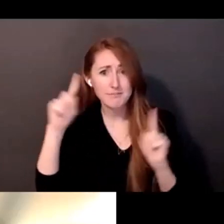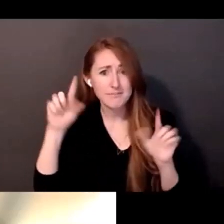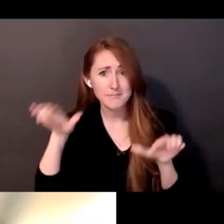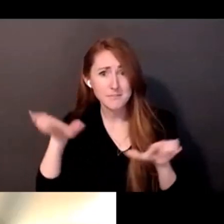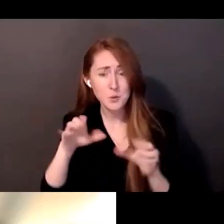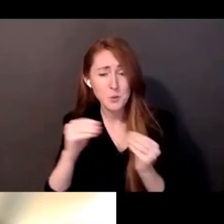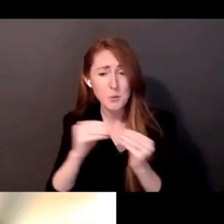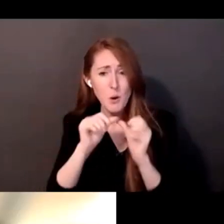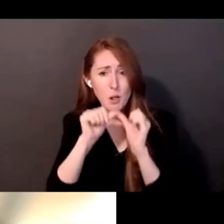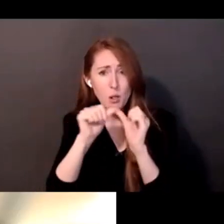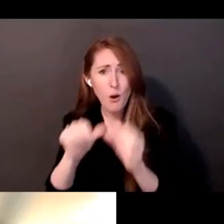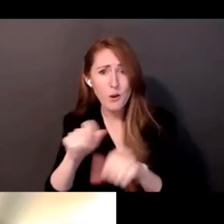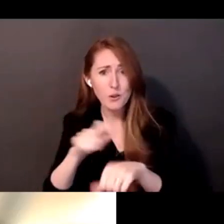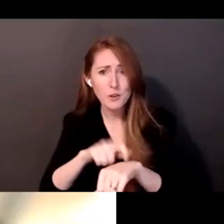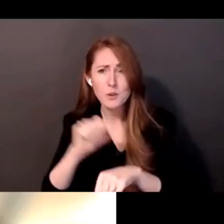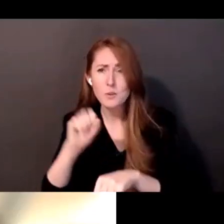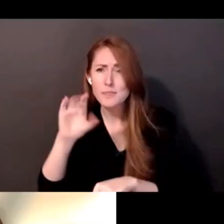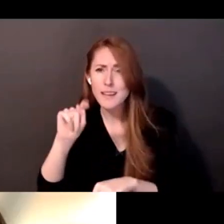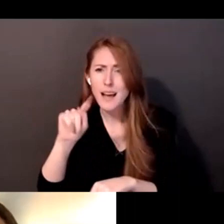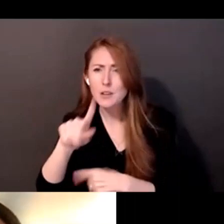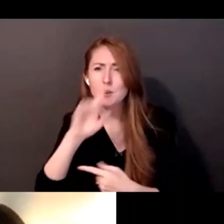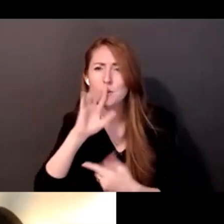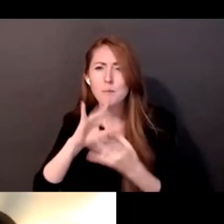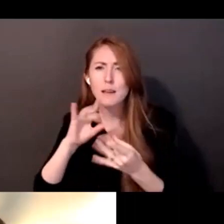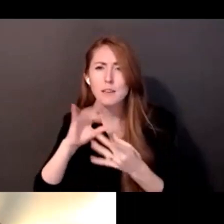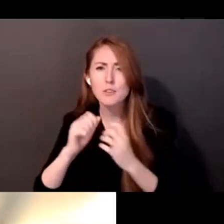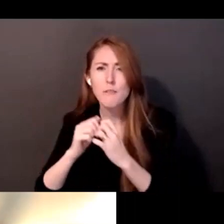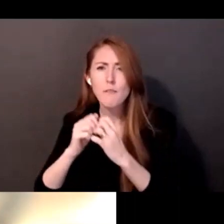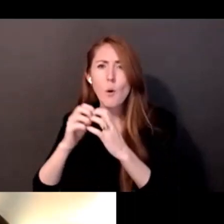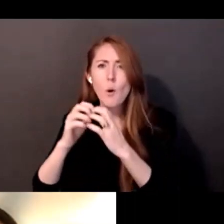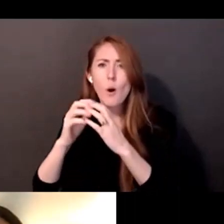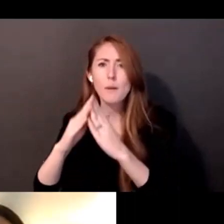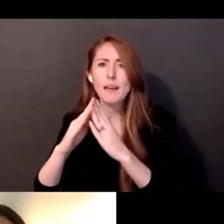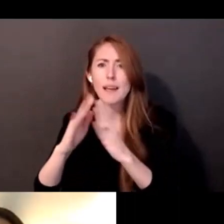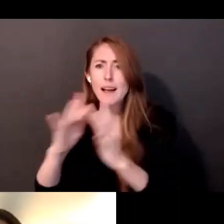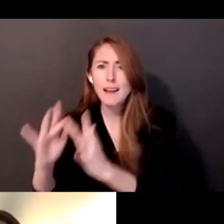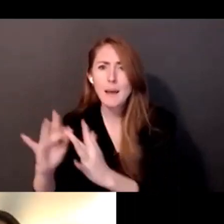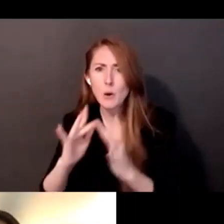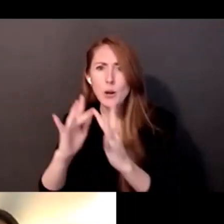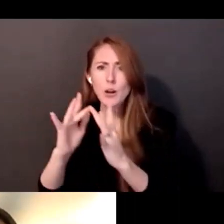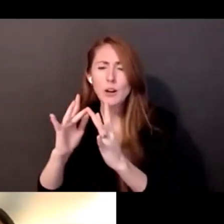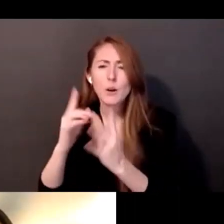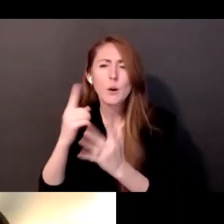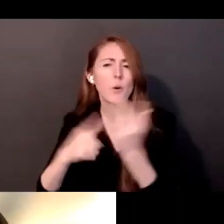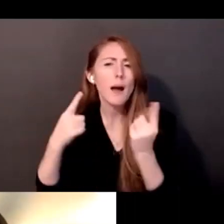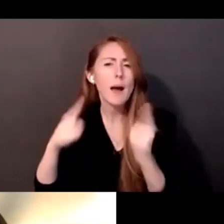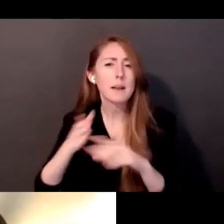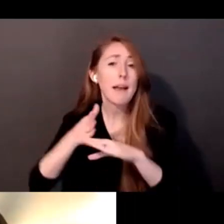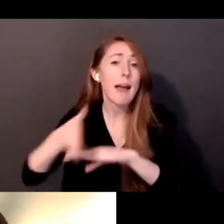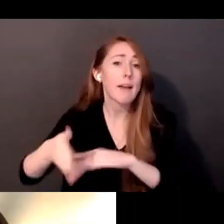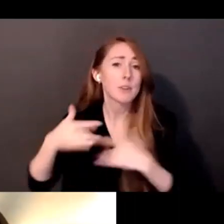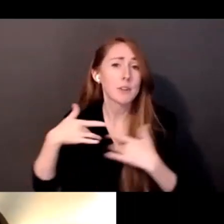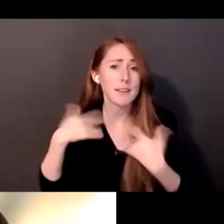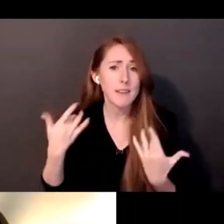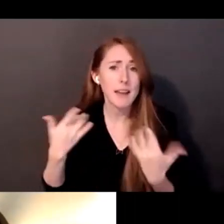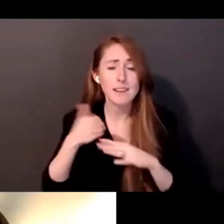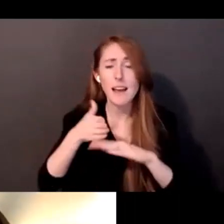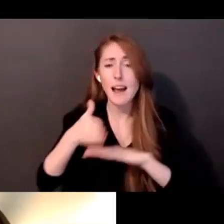Scott, you mentioned there's a network being formed. Or what happened after the event or after the initial development and dissemination